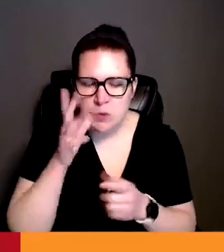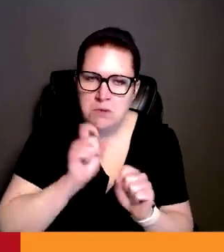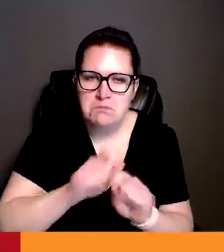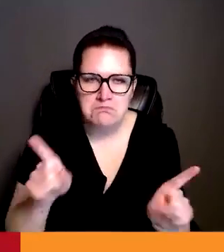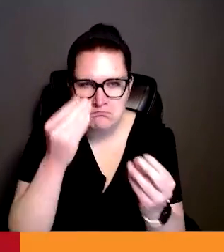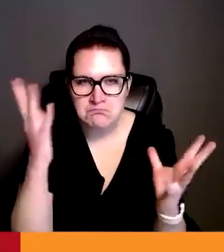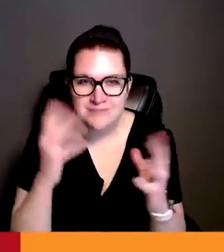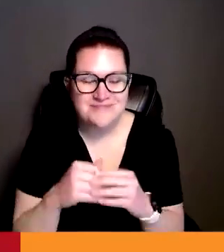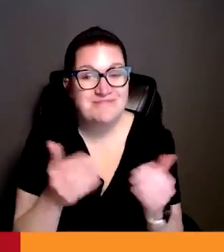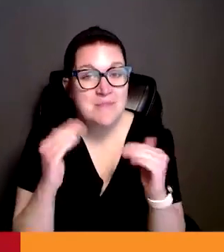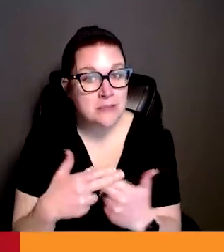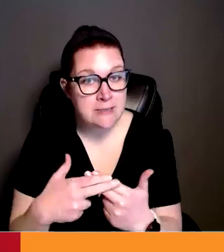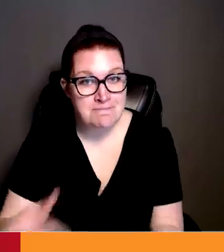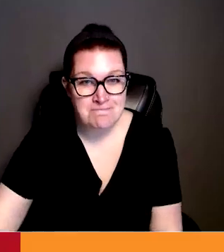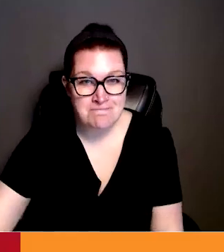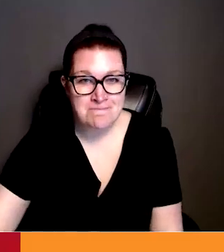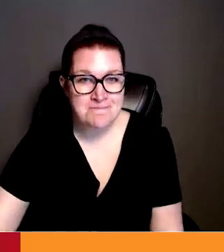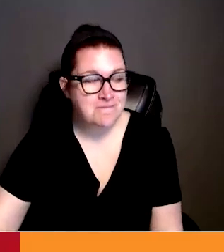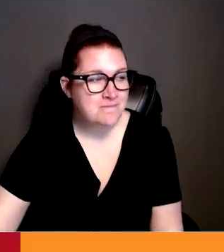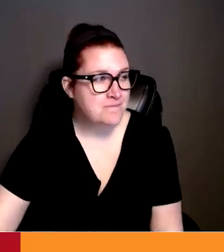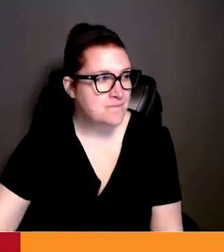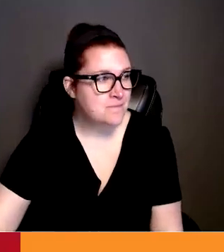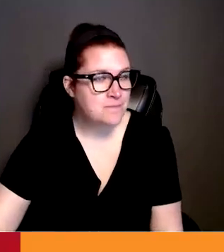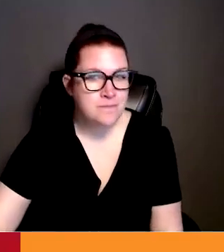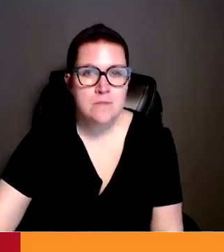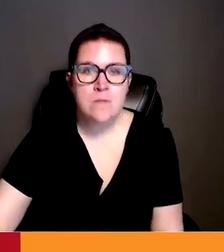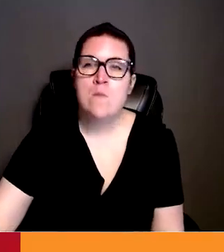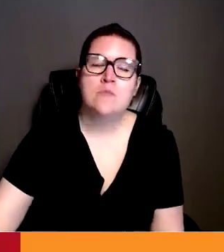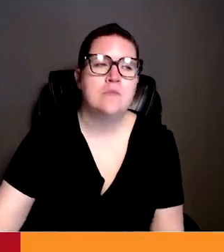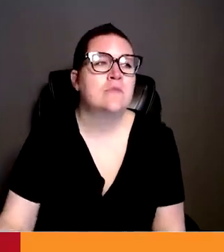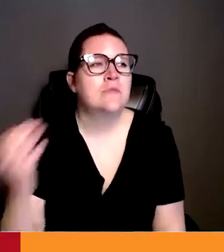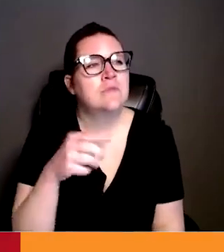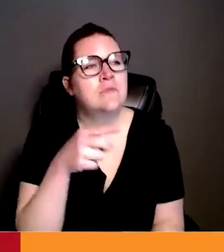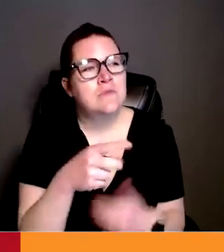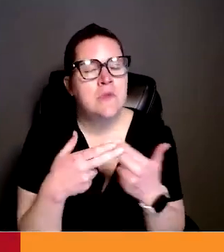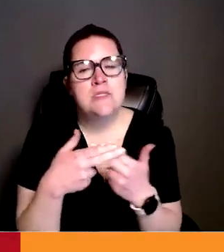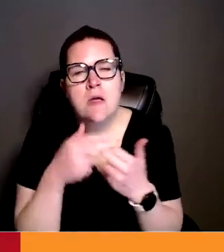Next slide, please. This slide is providing information